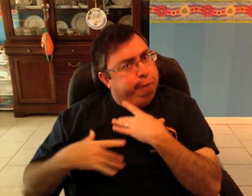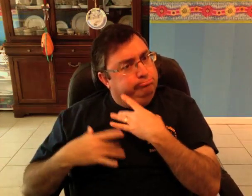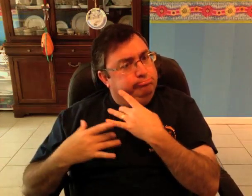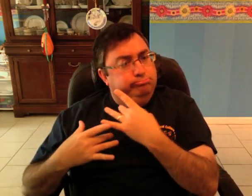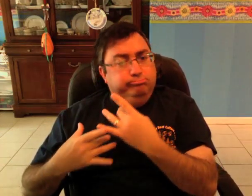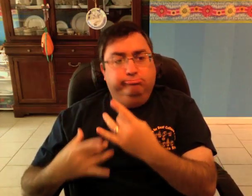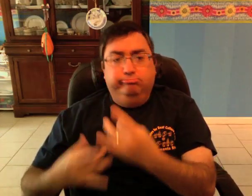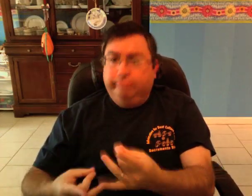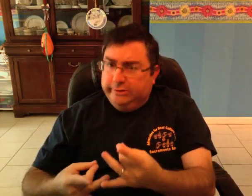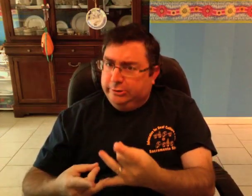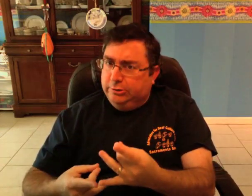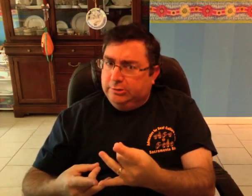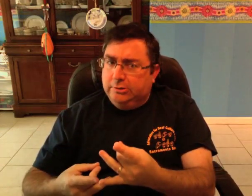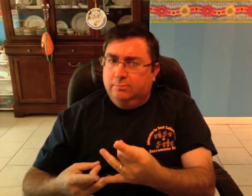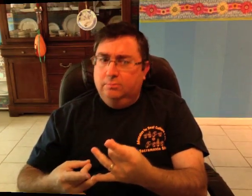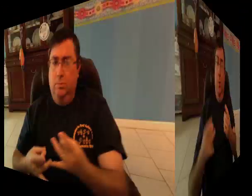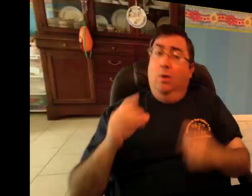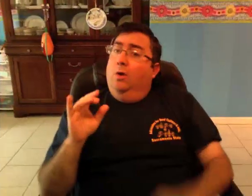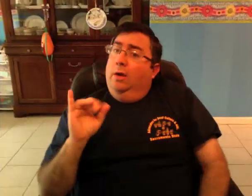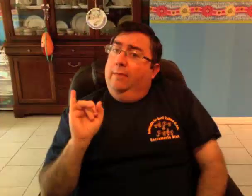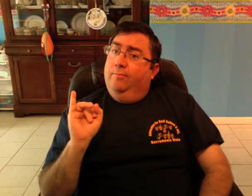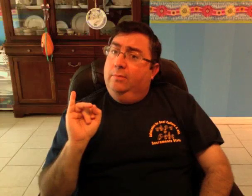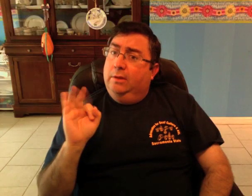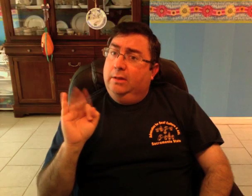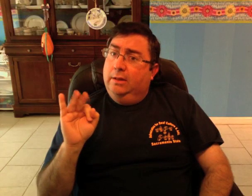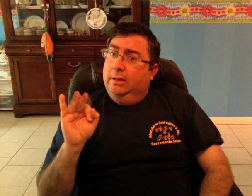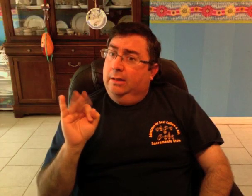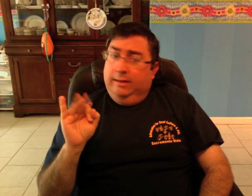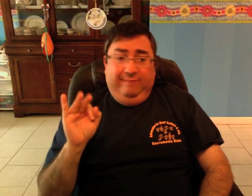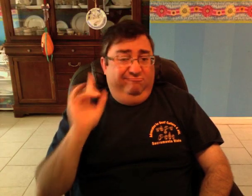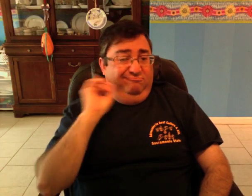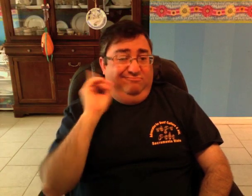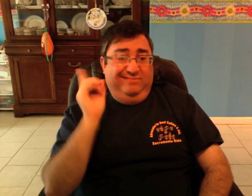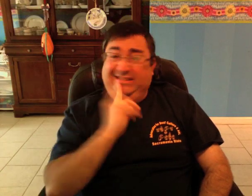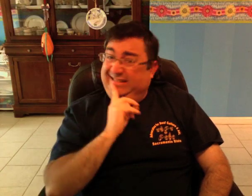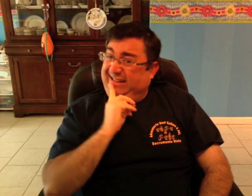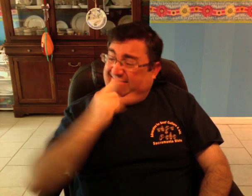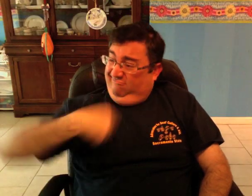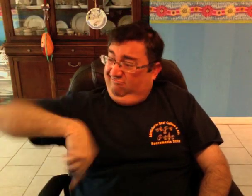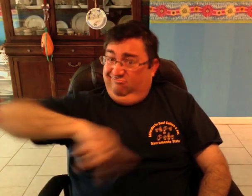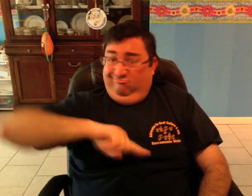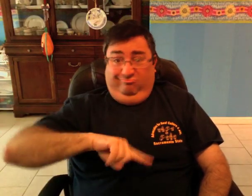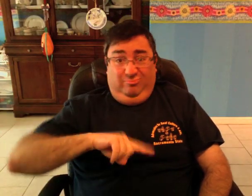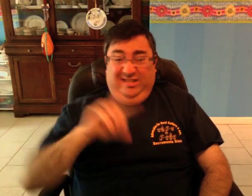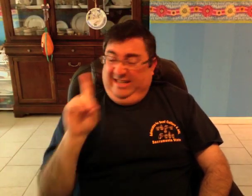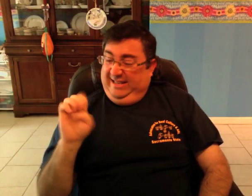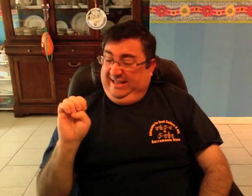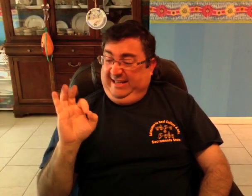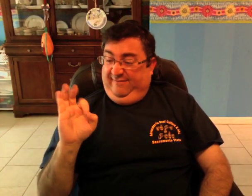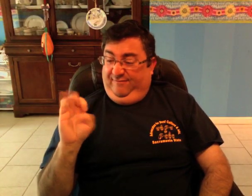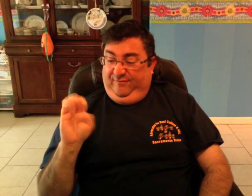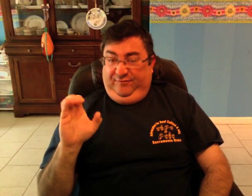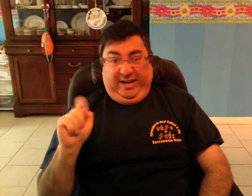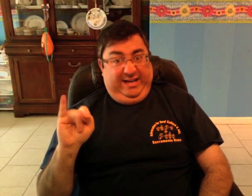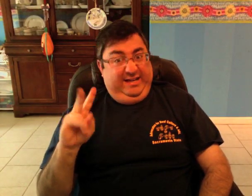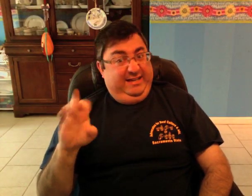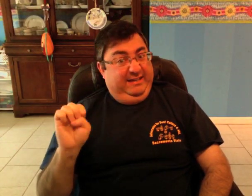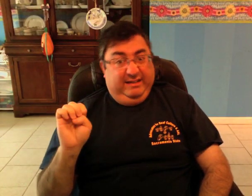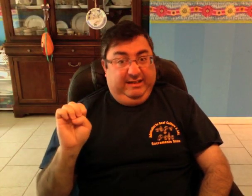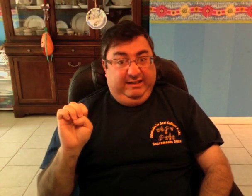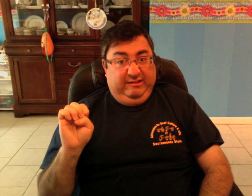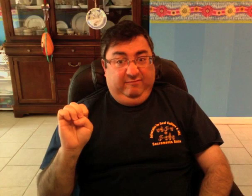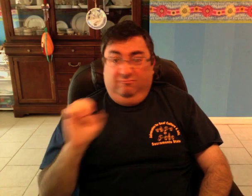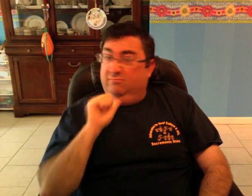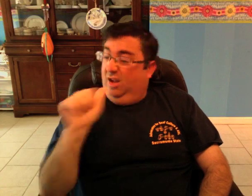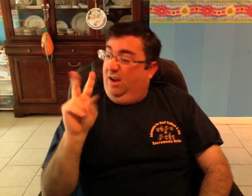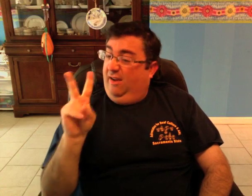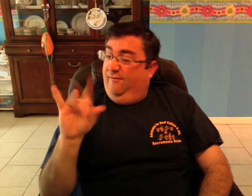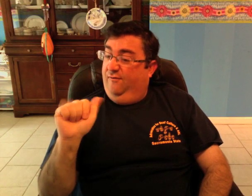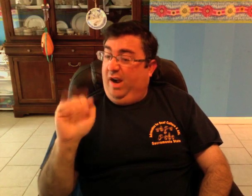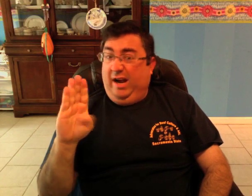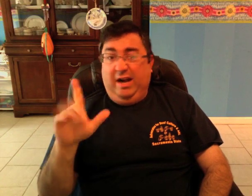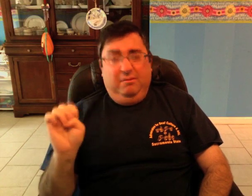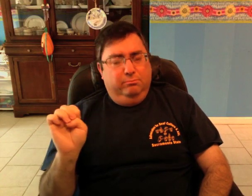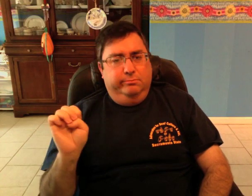If Deaf people are defective and not viable,